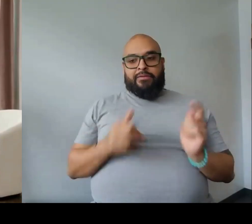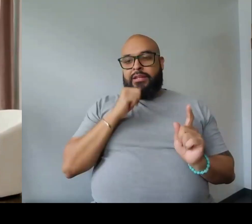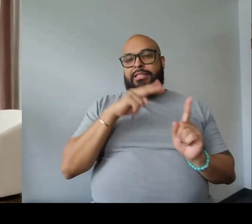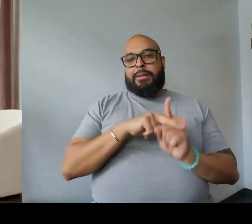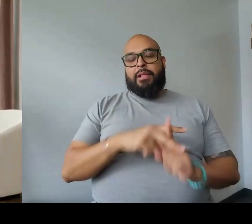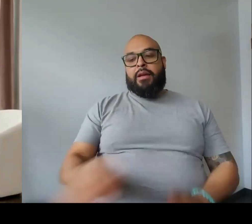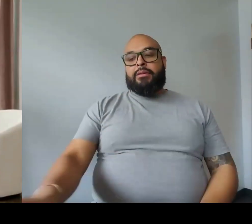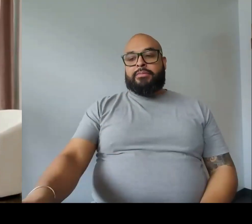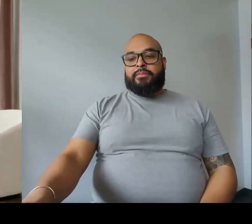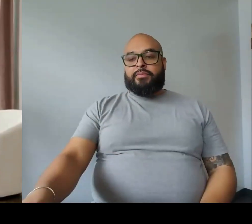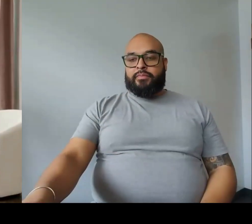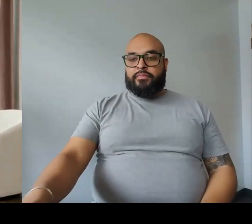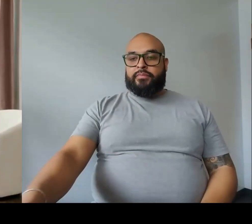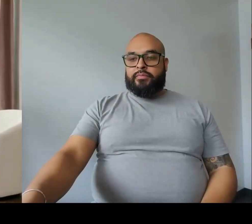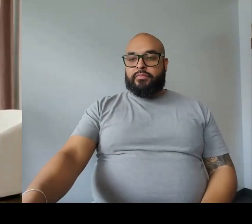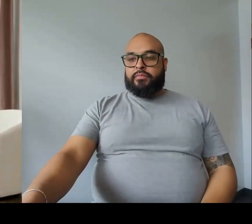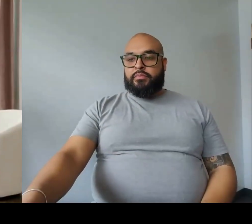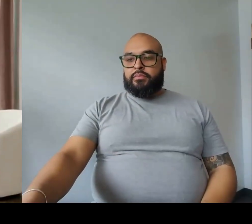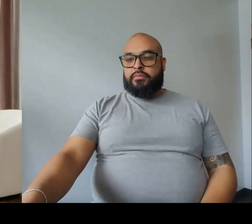And the last thing we gave was the WIAT-4.